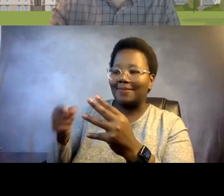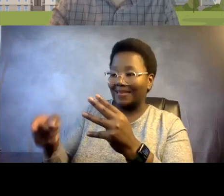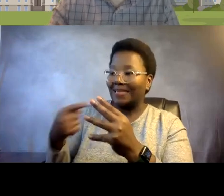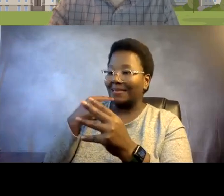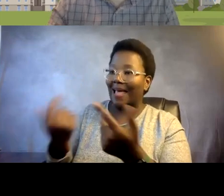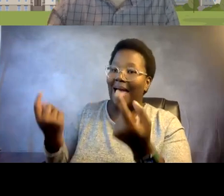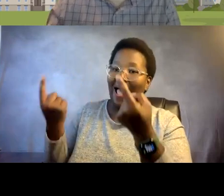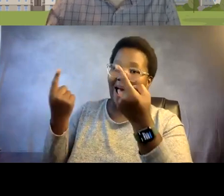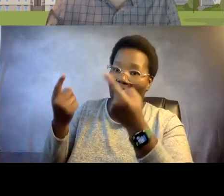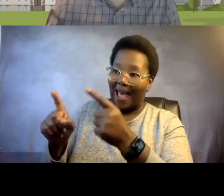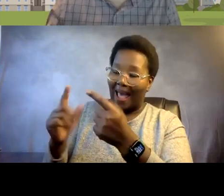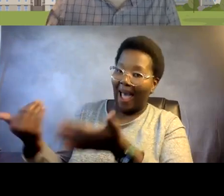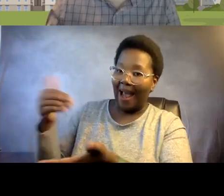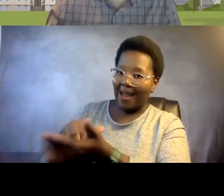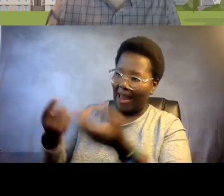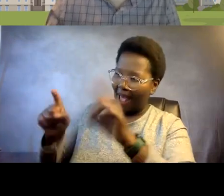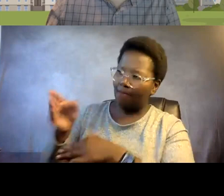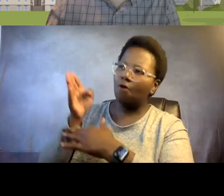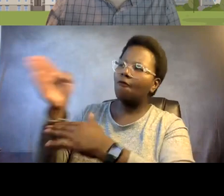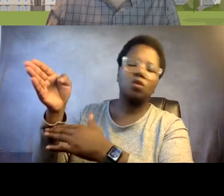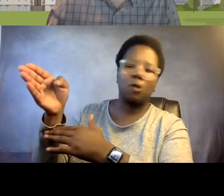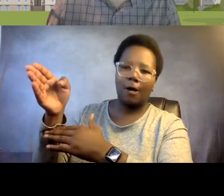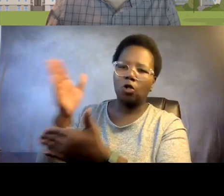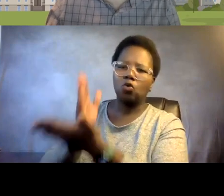again in the future? So yeah, it's really important but that's going to be a little bit,